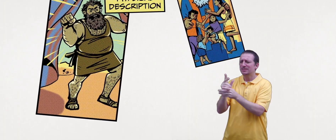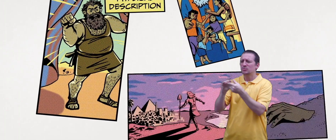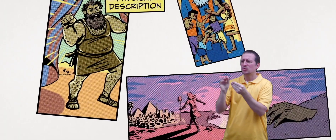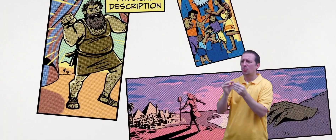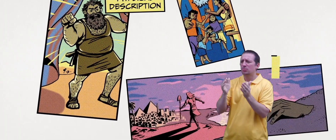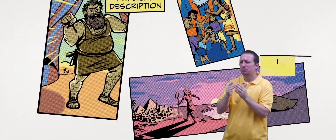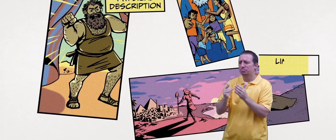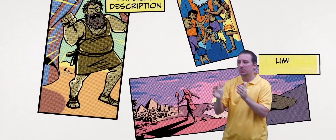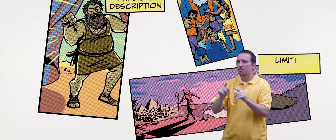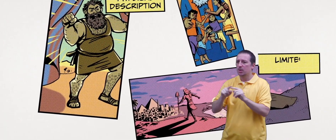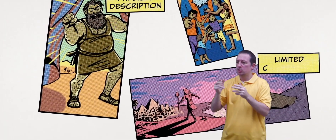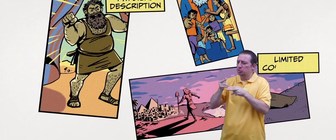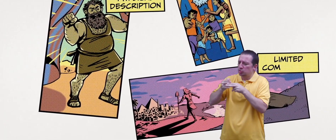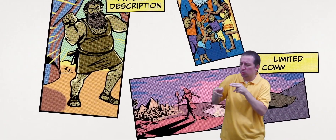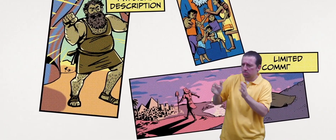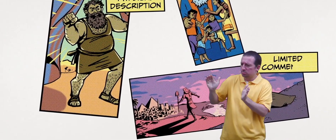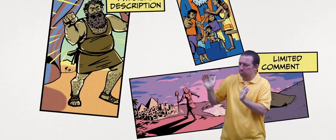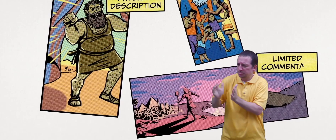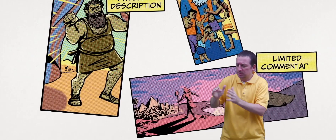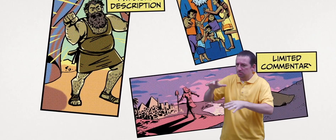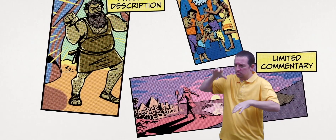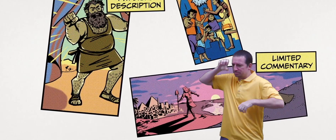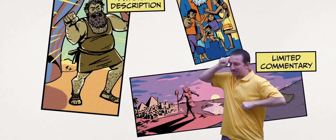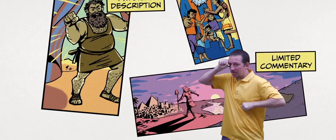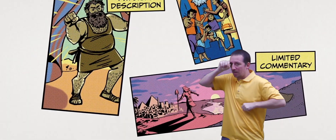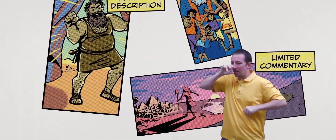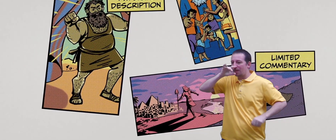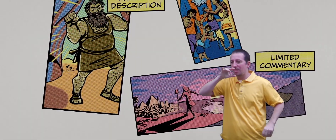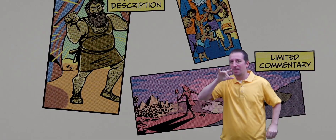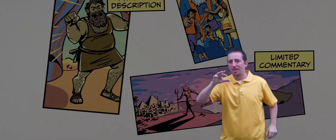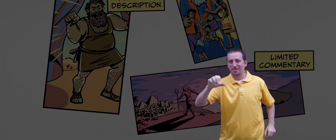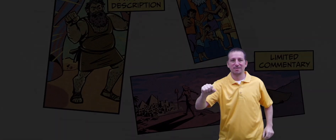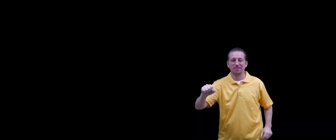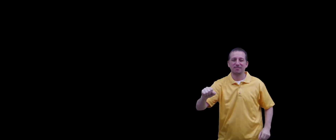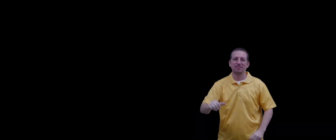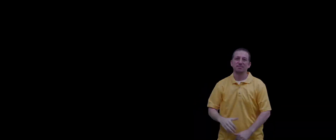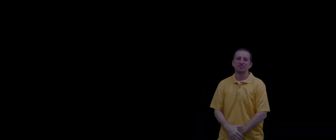keep the stories compact, memorable, but also engaging.